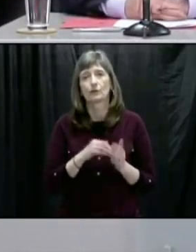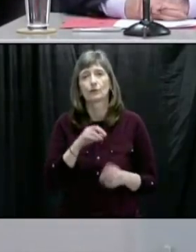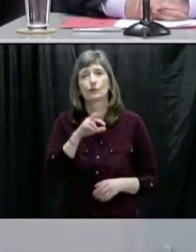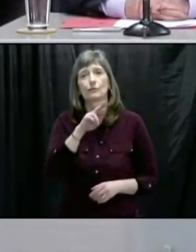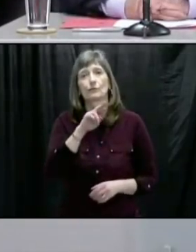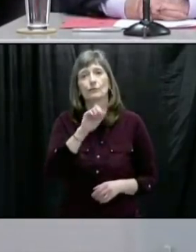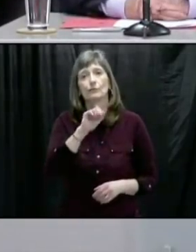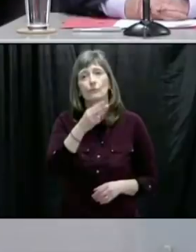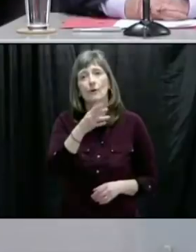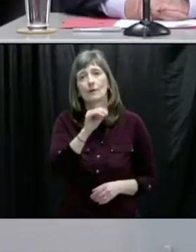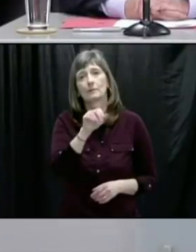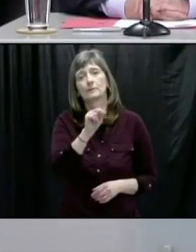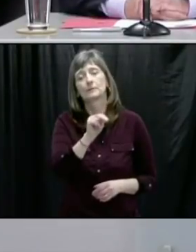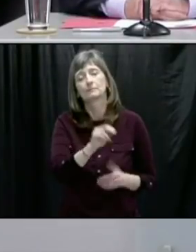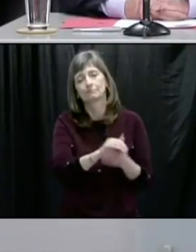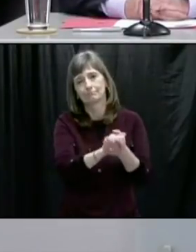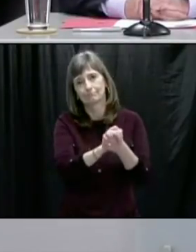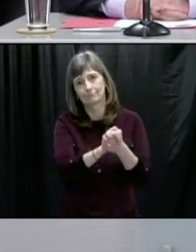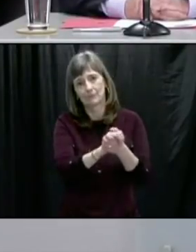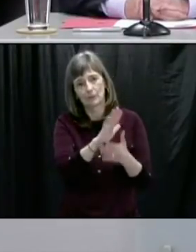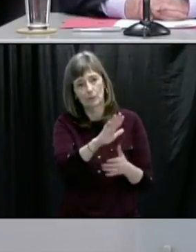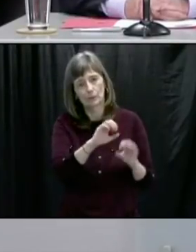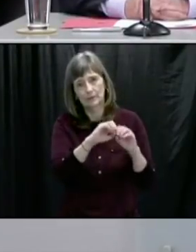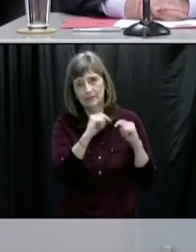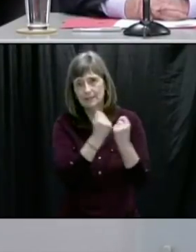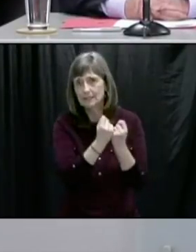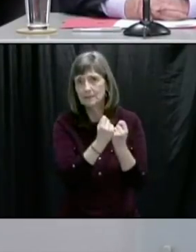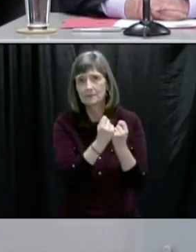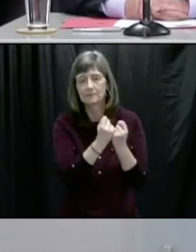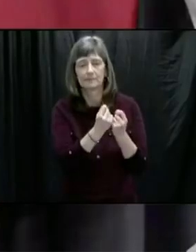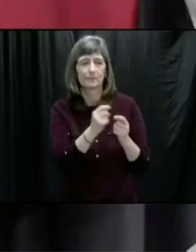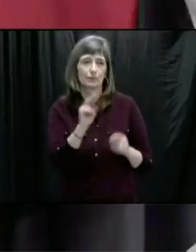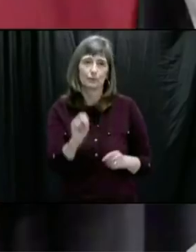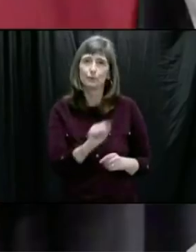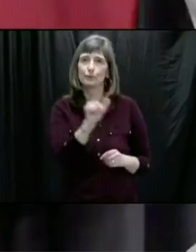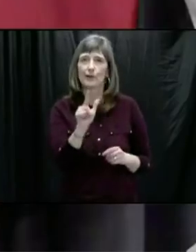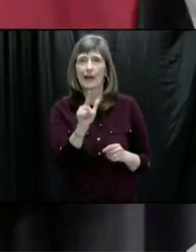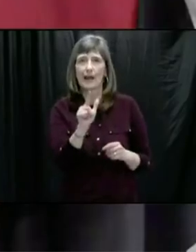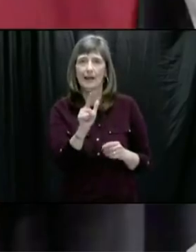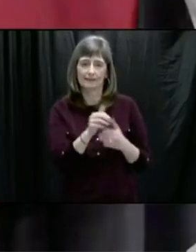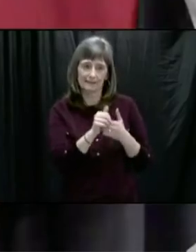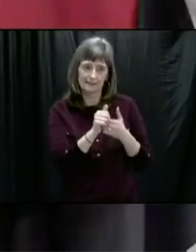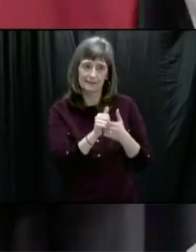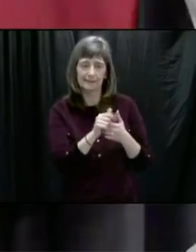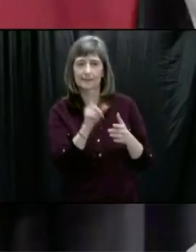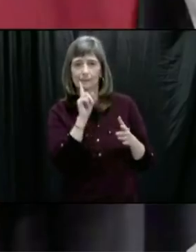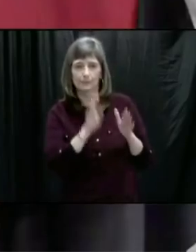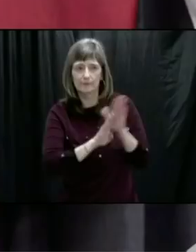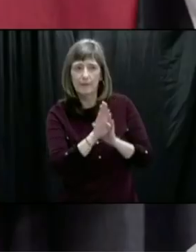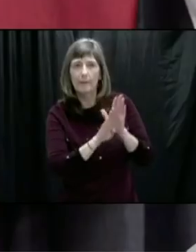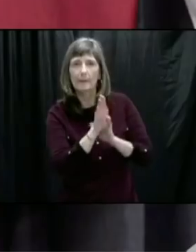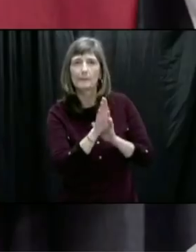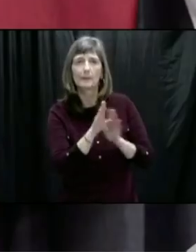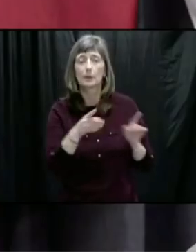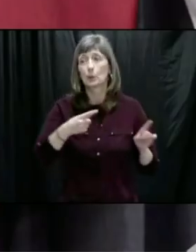PREMIER. I THINK DR. RAMEN AND HIS TEAM ARE TO BE CONGRATULATED ON WHAT IS REALLY A MADE IN NEWFOUNDLAND